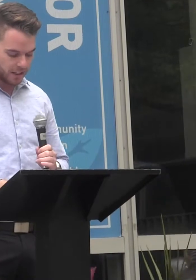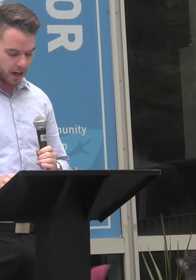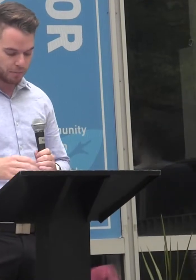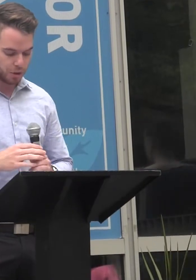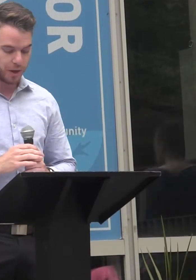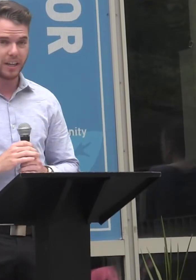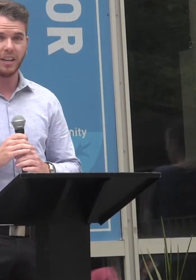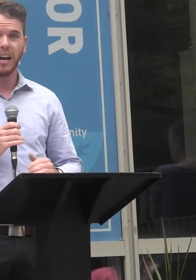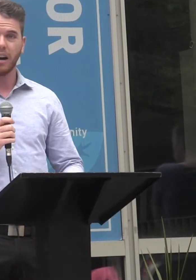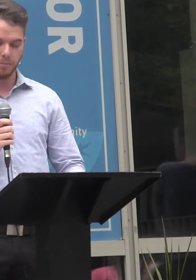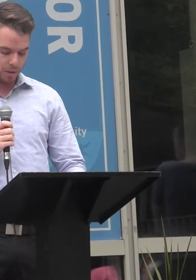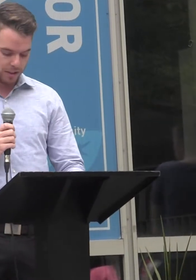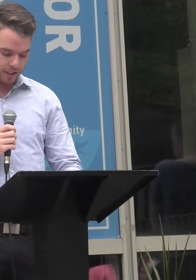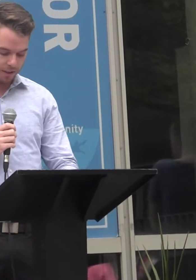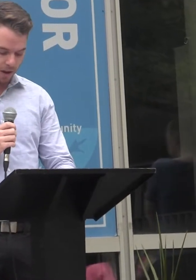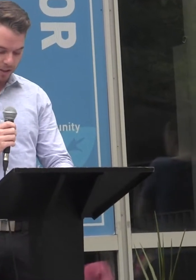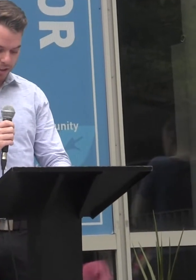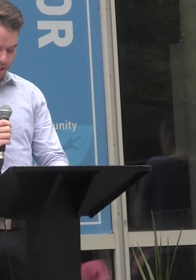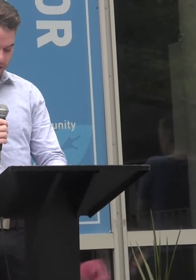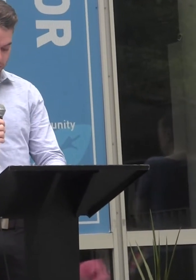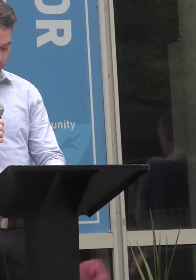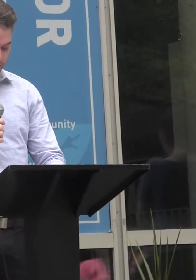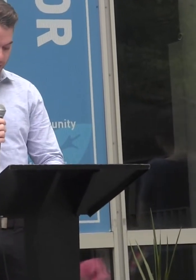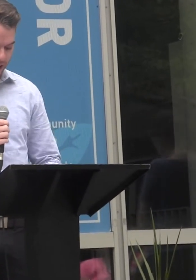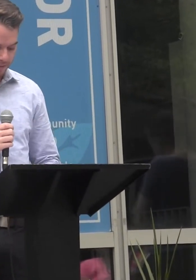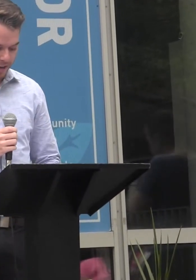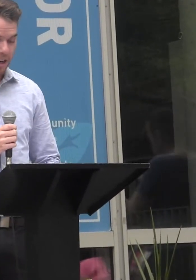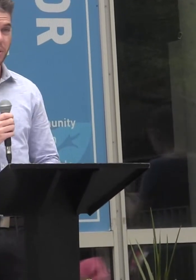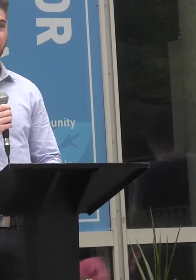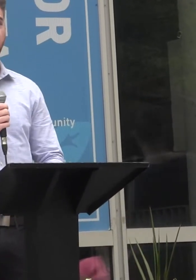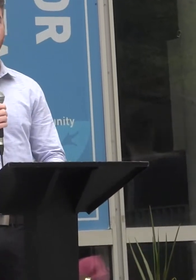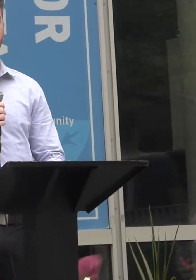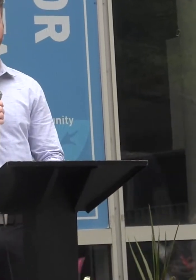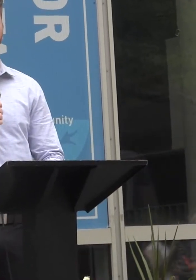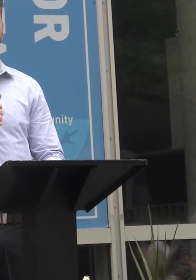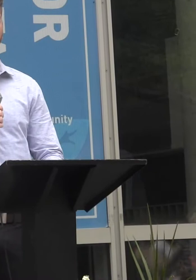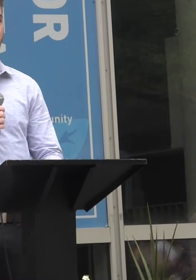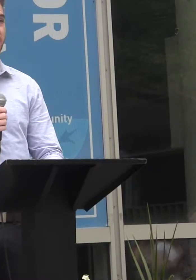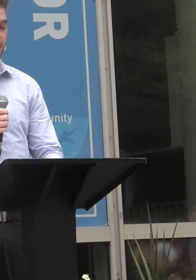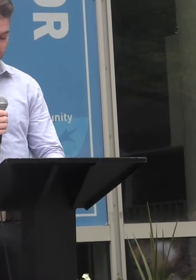to help train our most senior volunteers and staff and we're grateful to them for that